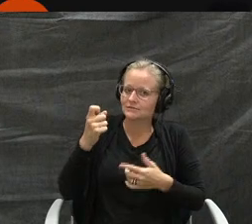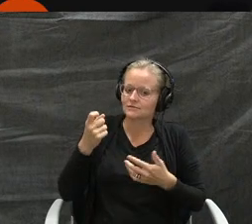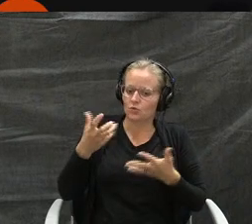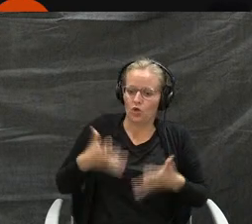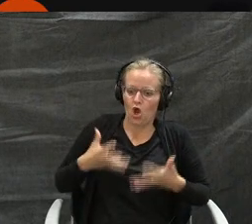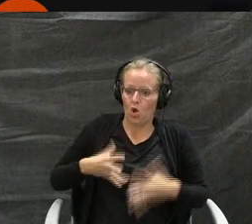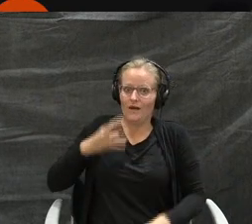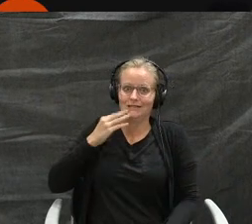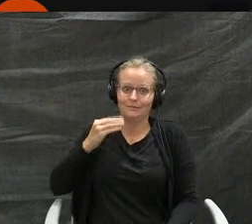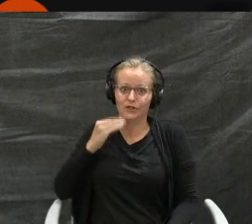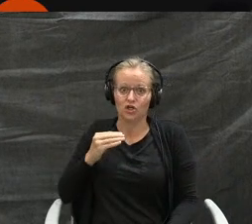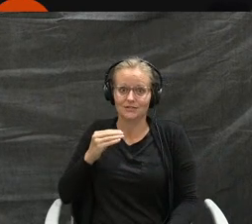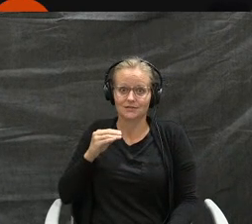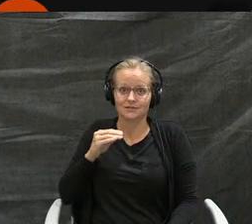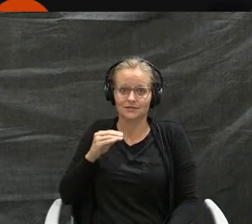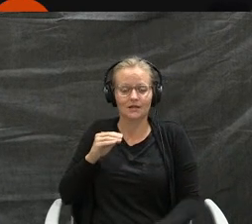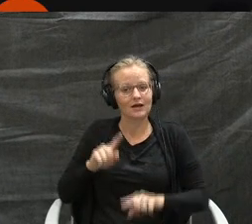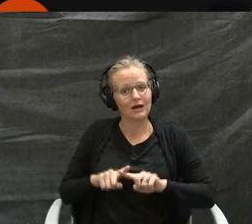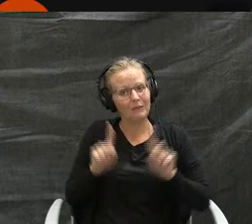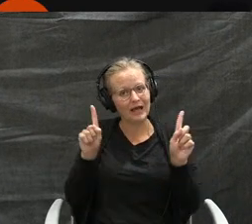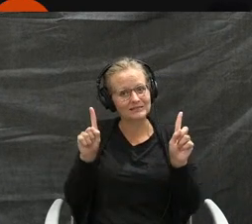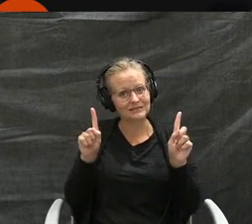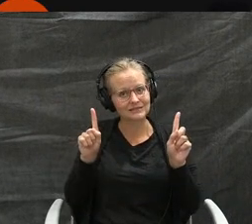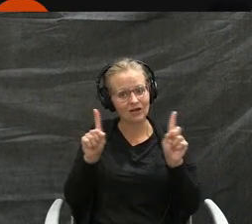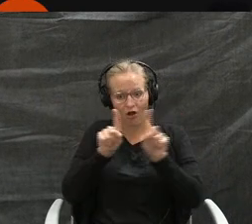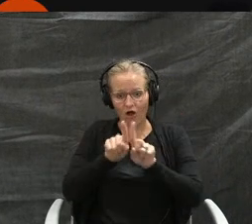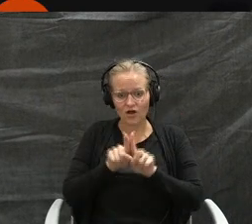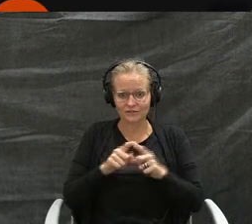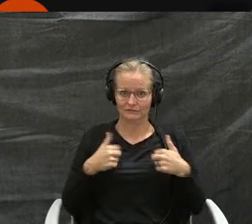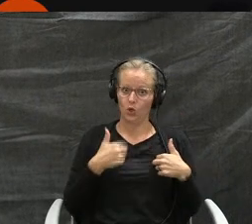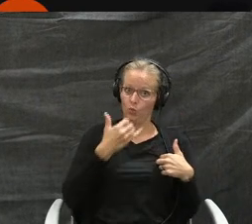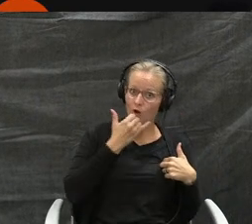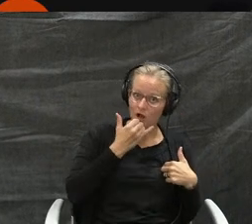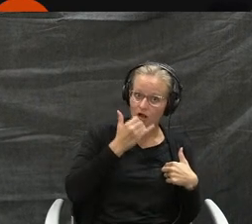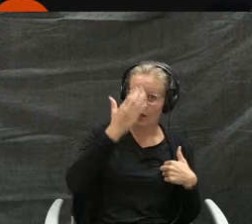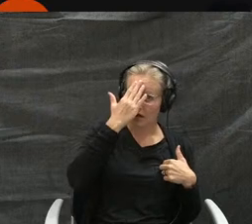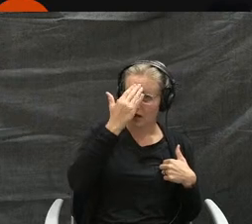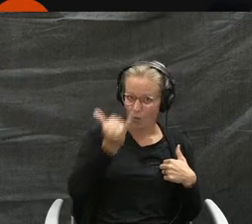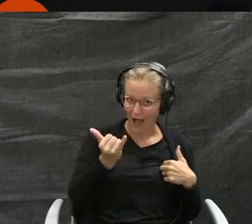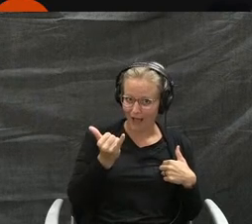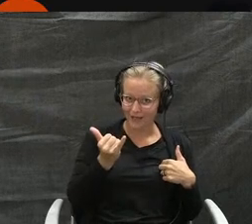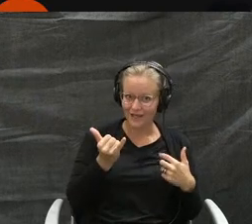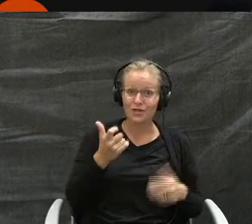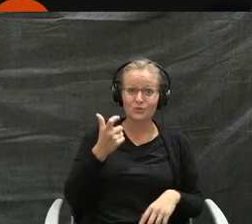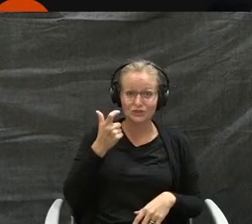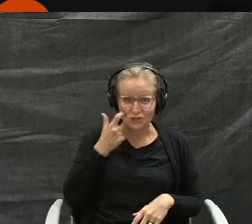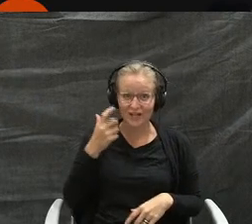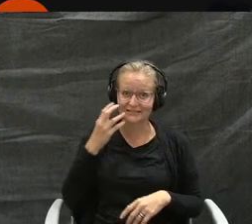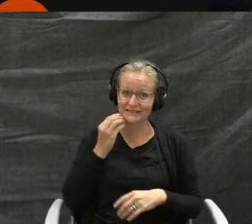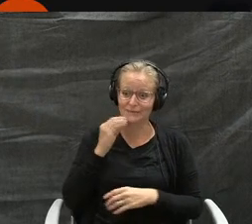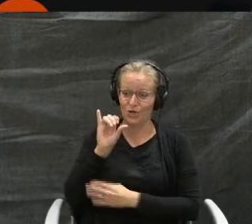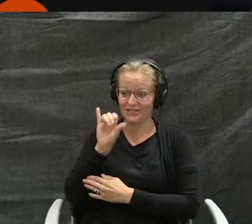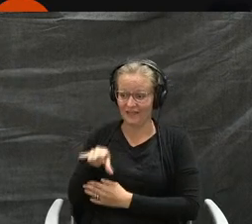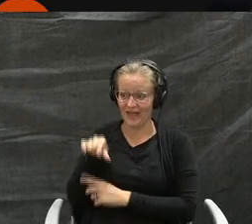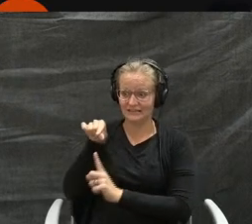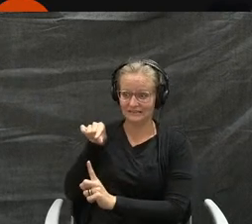At the same time I was wrong because it was so fresh in our minds. What will use what you'll see tonight. What